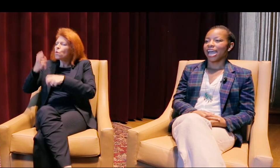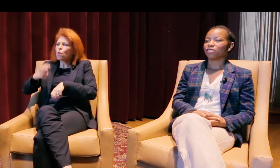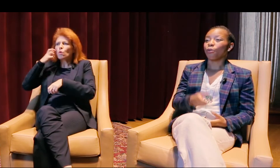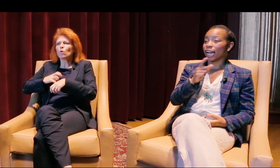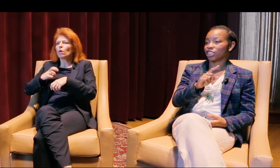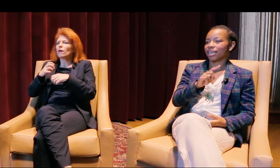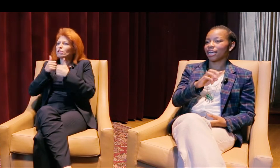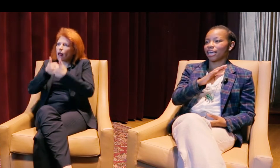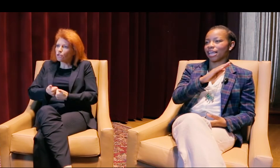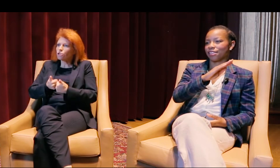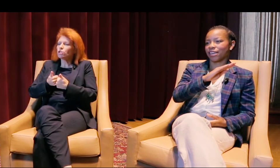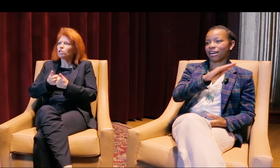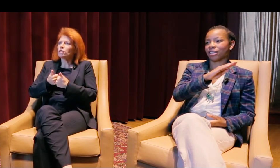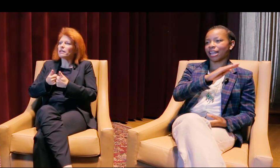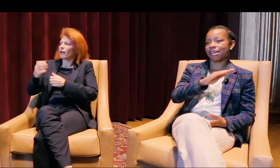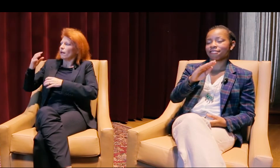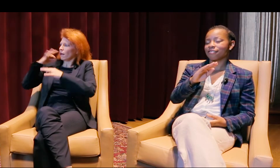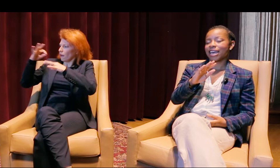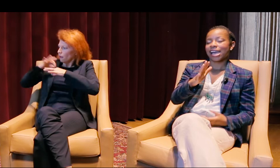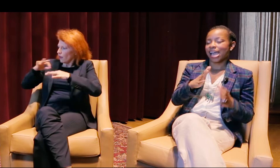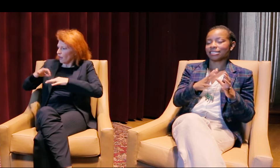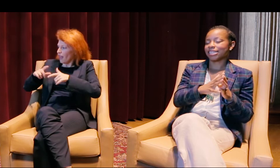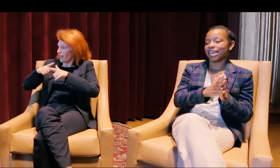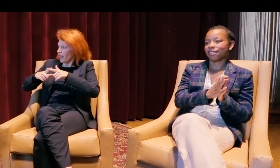and watching their life and seeing their growth,